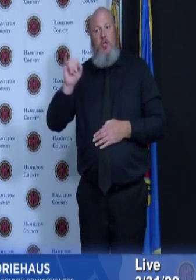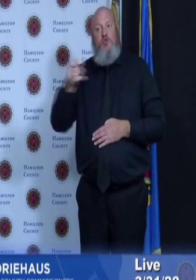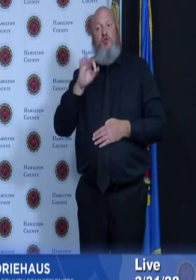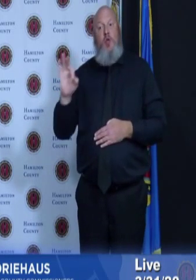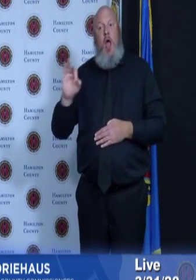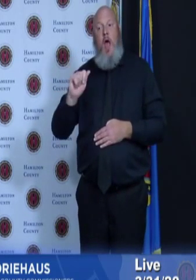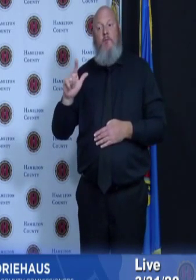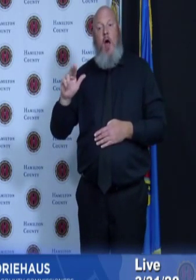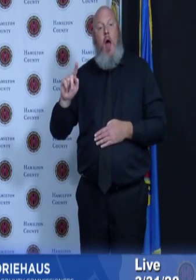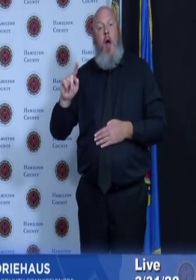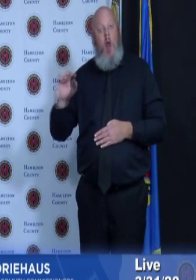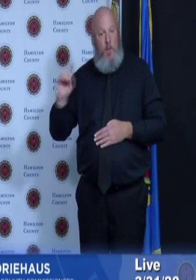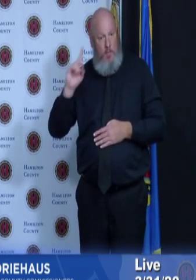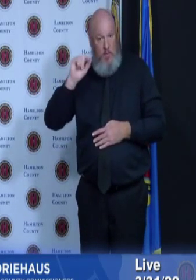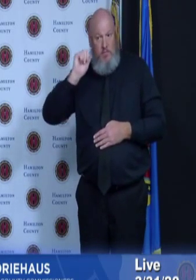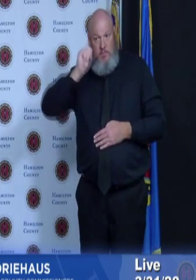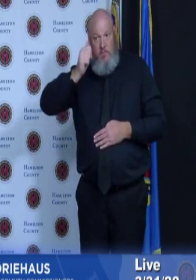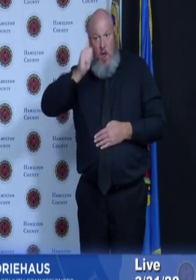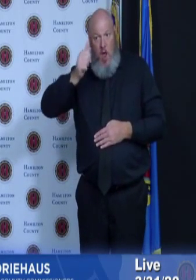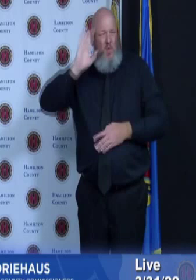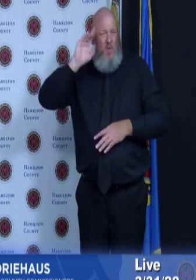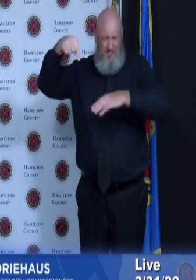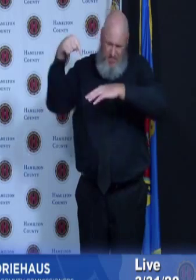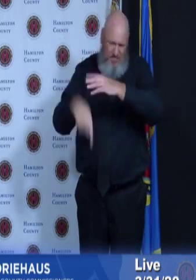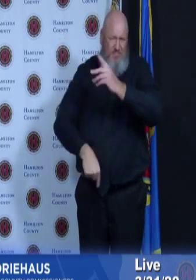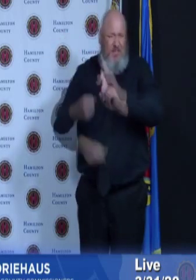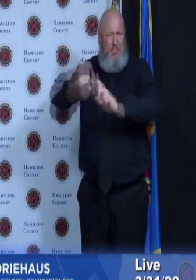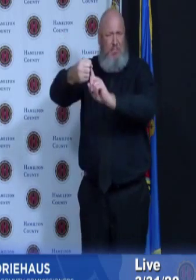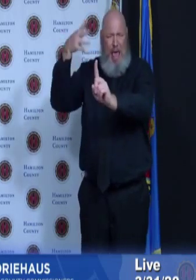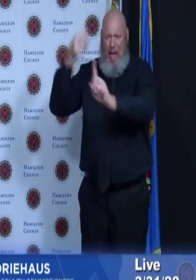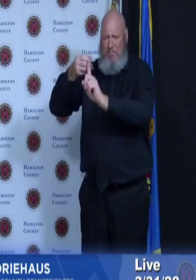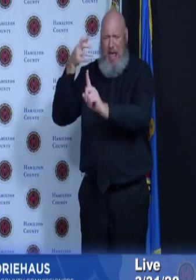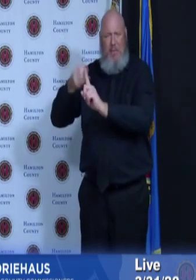little bit more and give us some context for the kind of modeling that they're